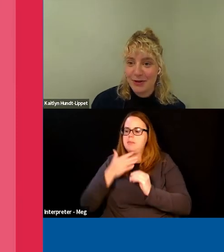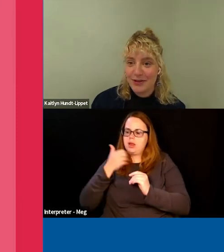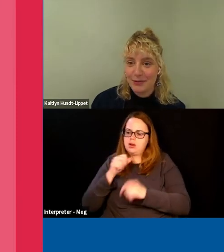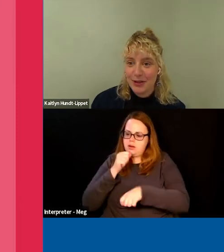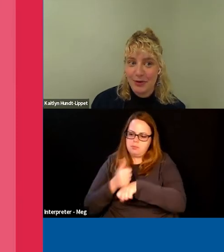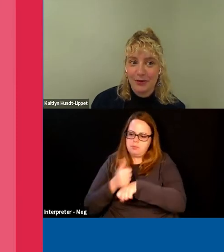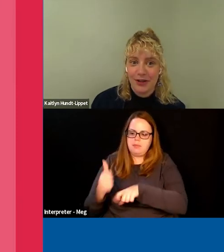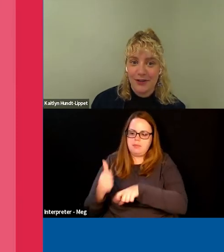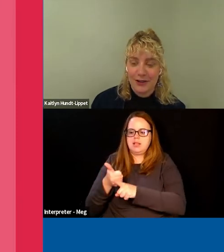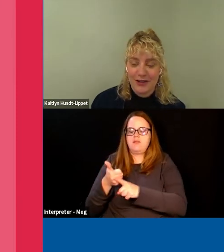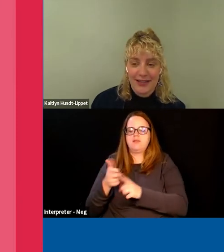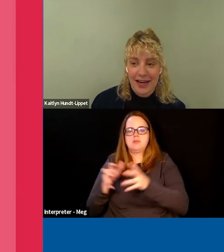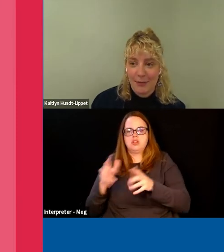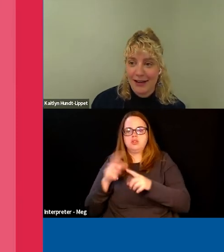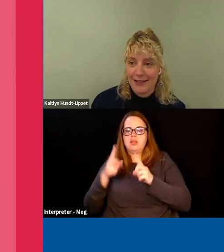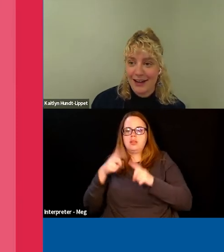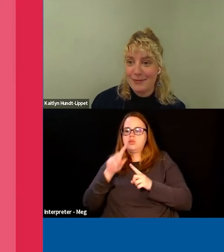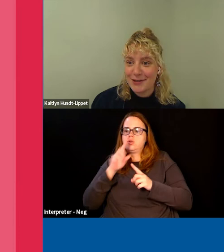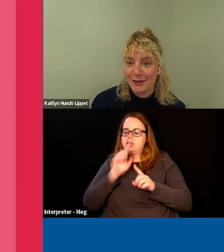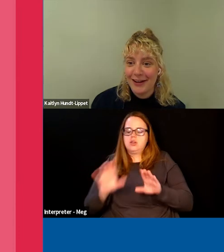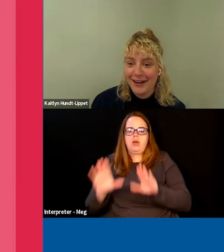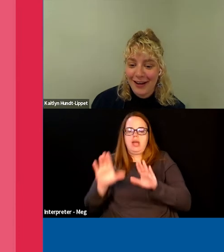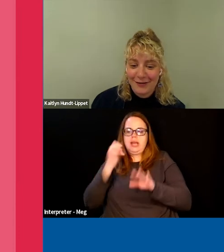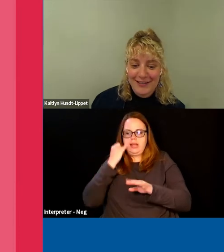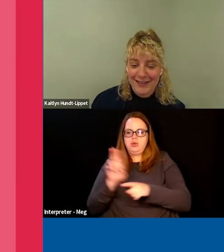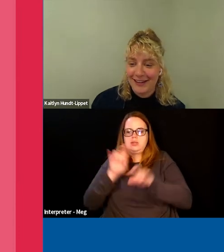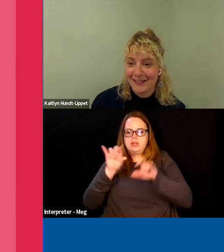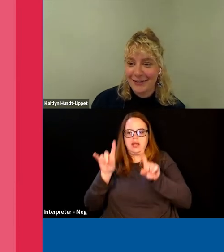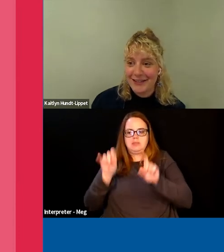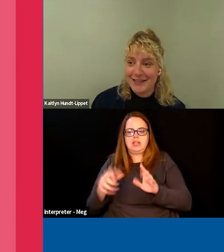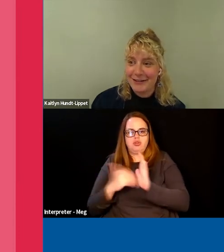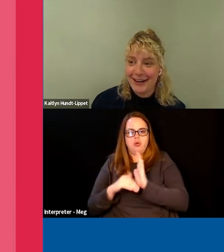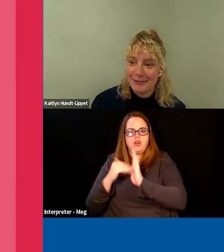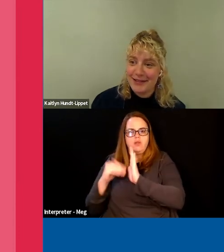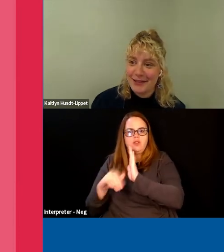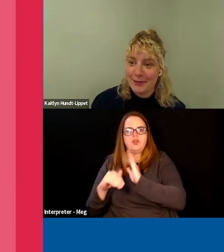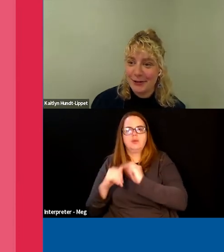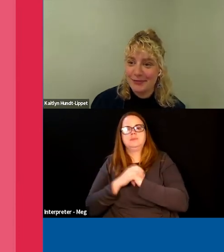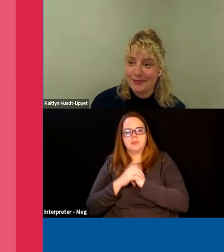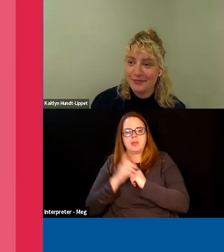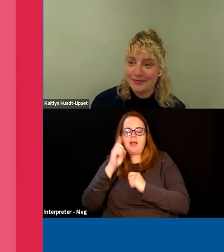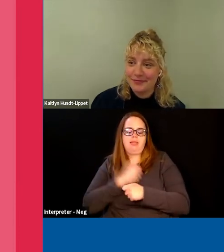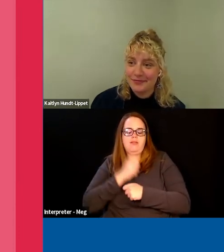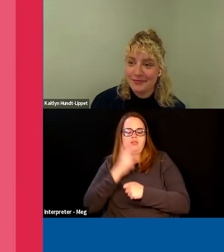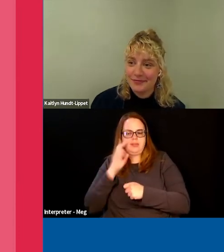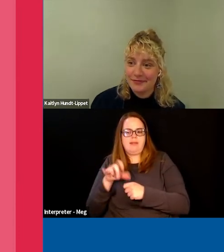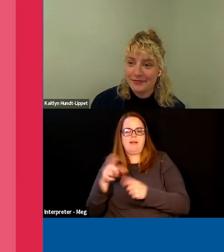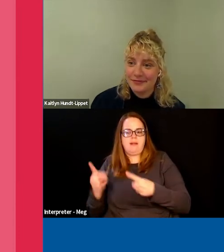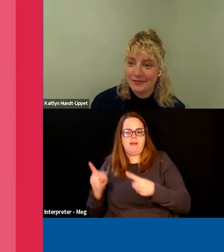but those are really beautiful evolutions that happen at times, so I always love to see when that happens as well. That's great.